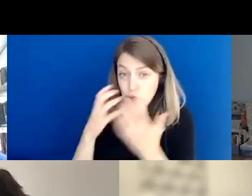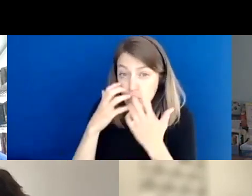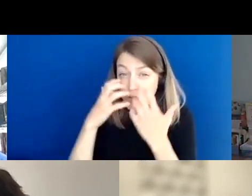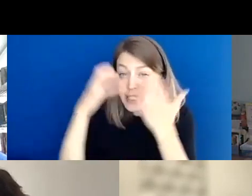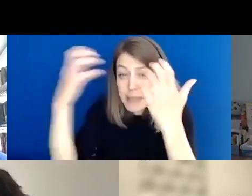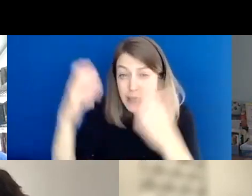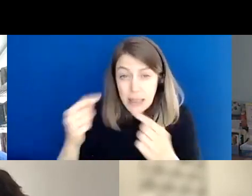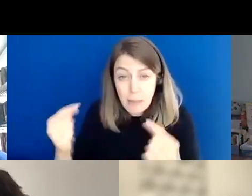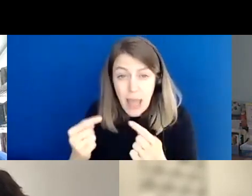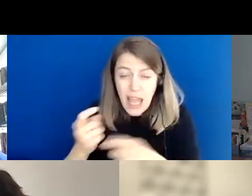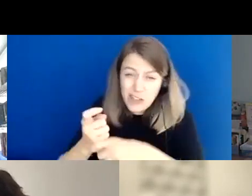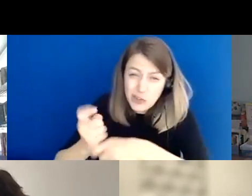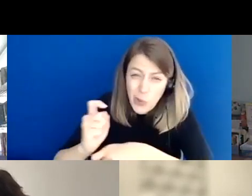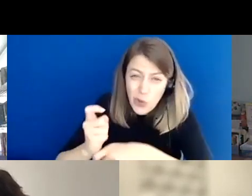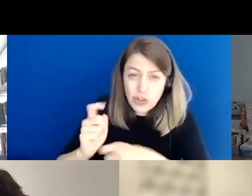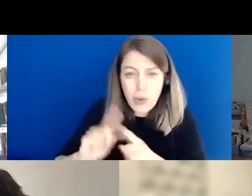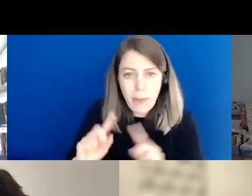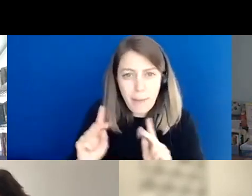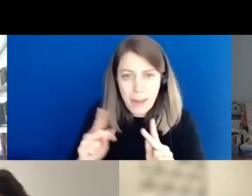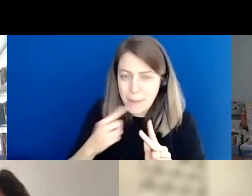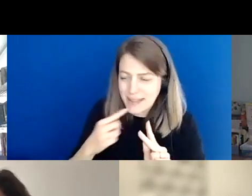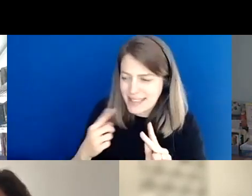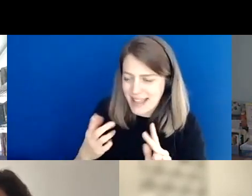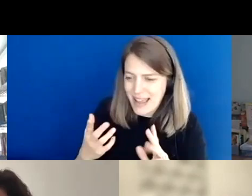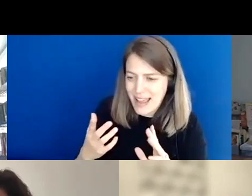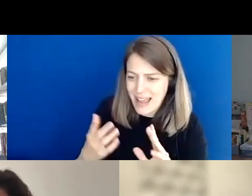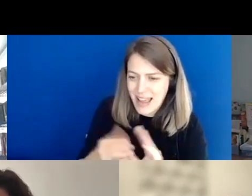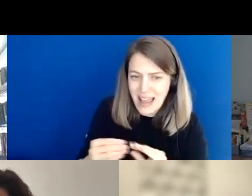But people saying I really don't want to do this because